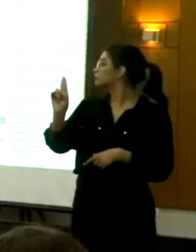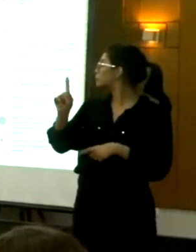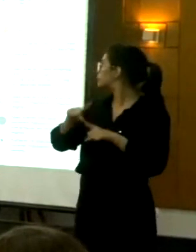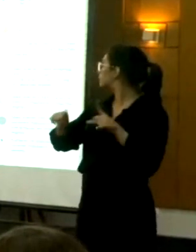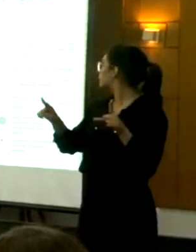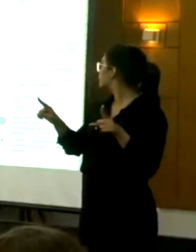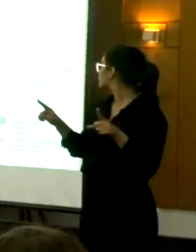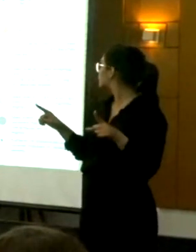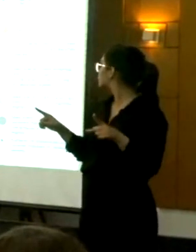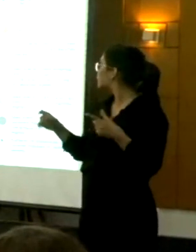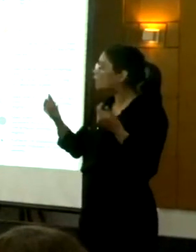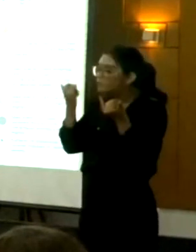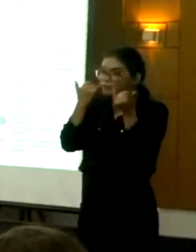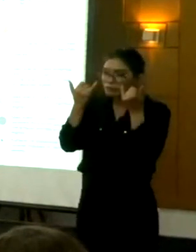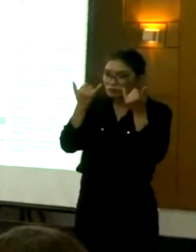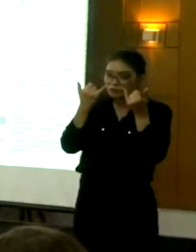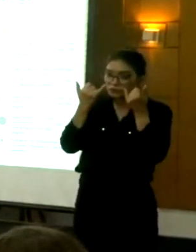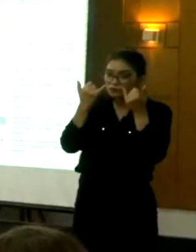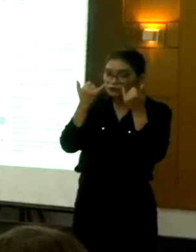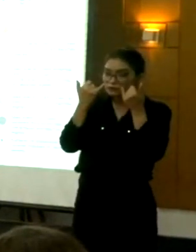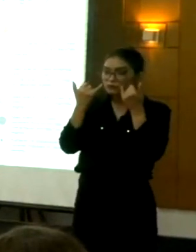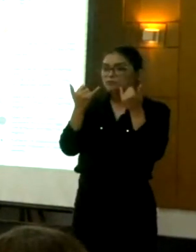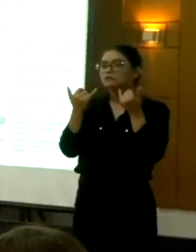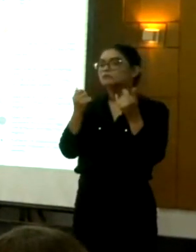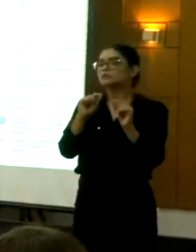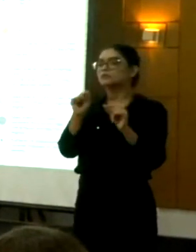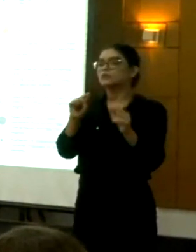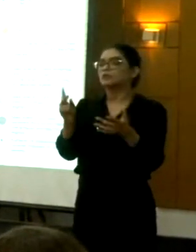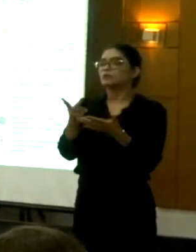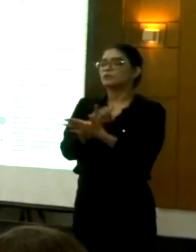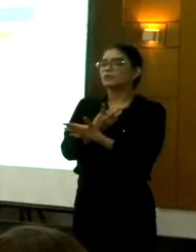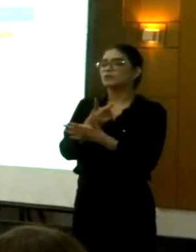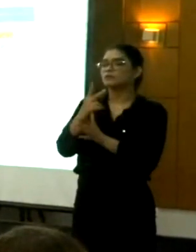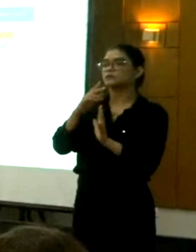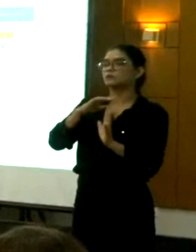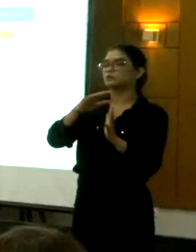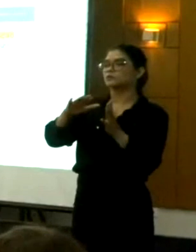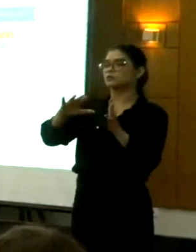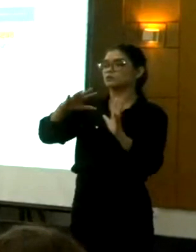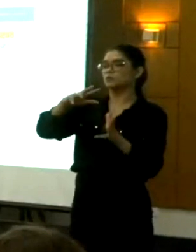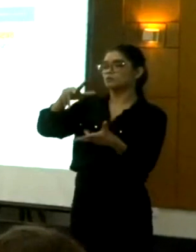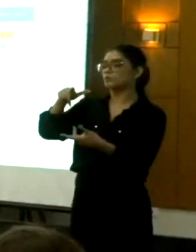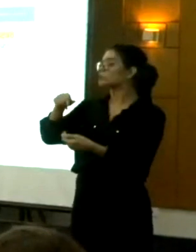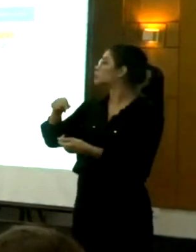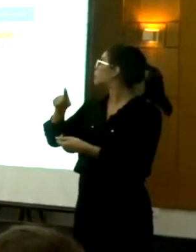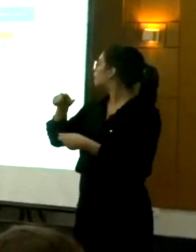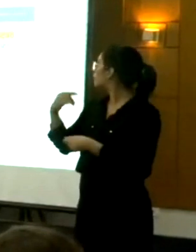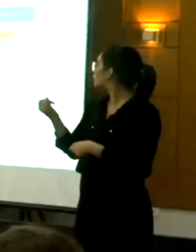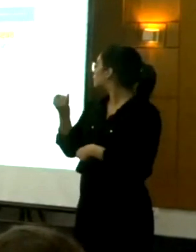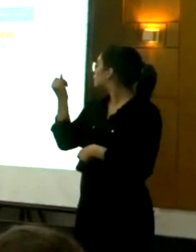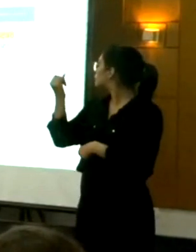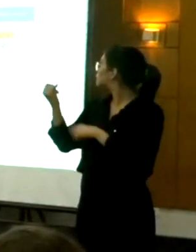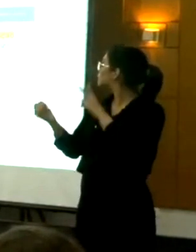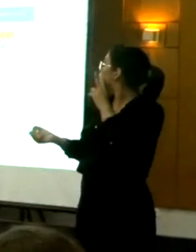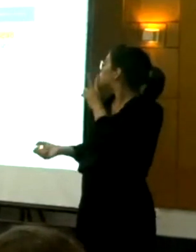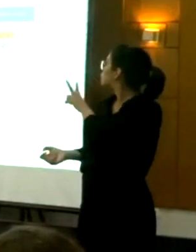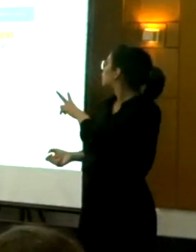the information from the global models is important in the sense of and here it comes like this, if you you can access this website here